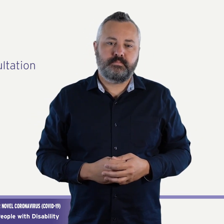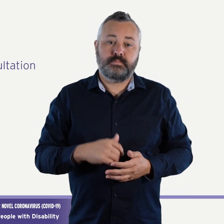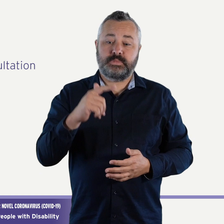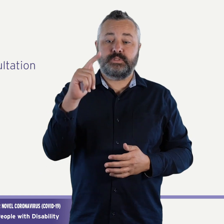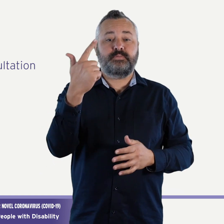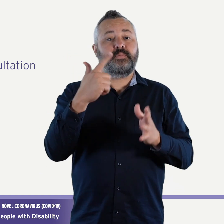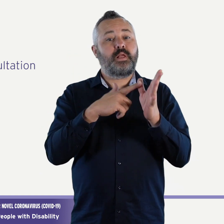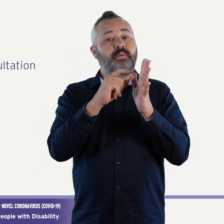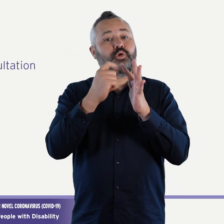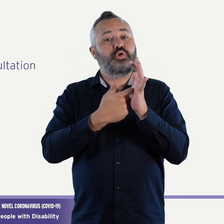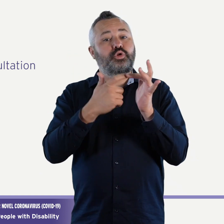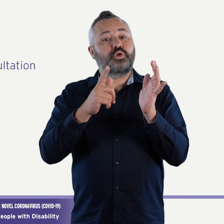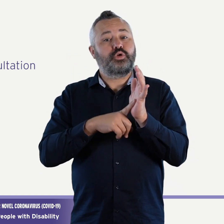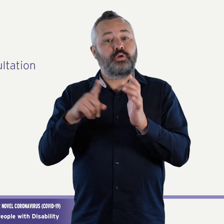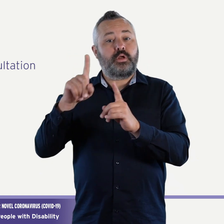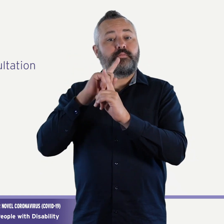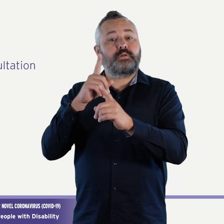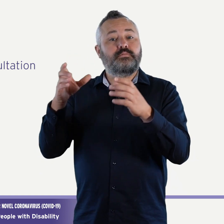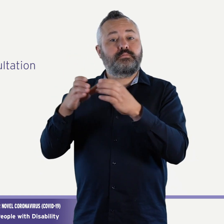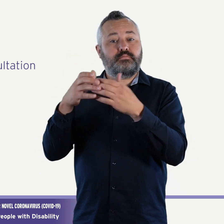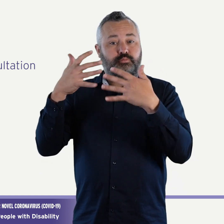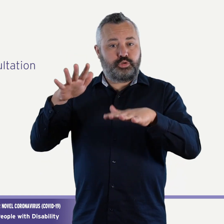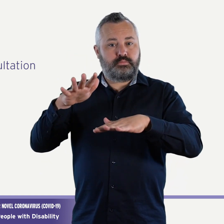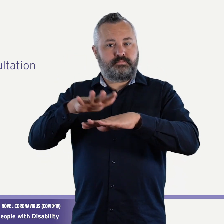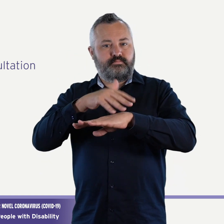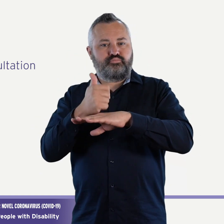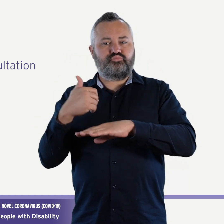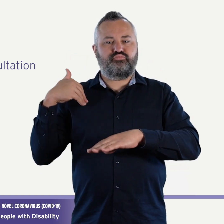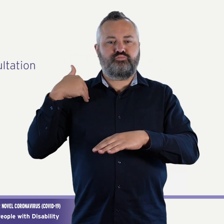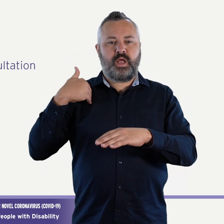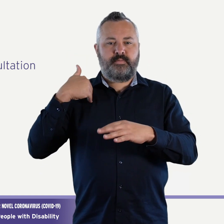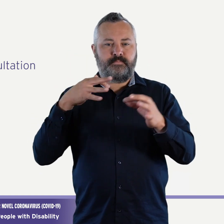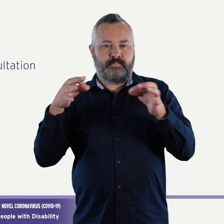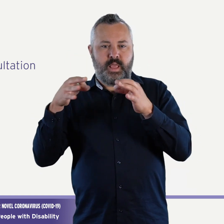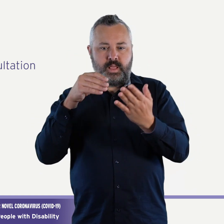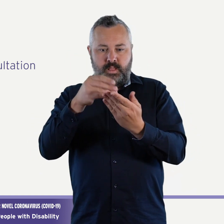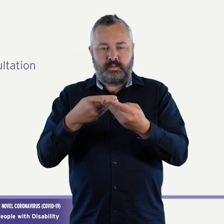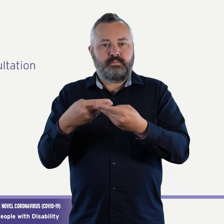The Advisory Committee presented a draft Plan to a Roundtable of health and disability sector stakeholders,